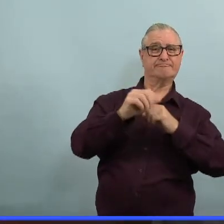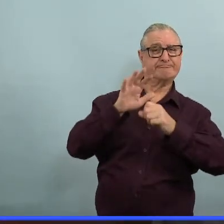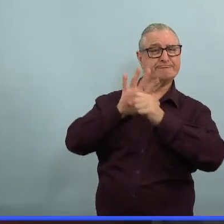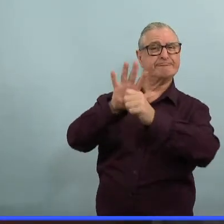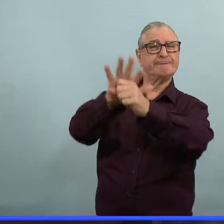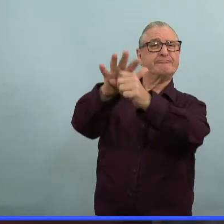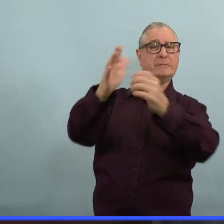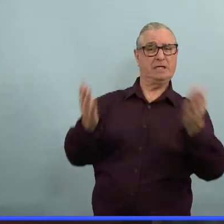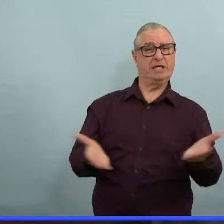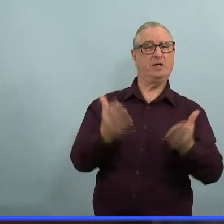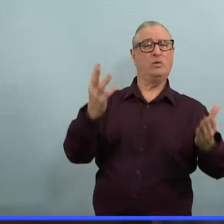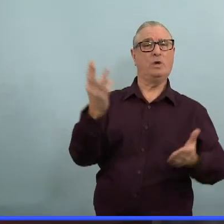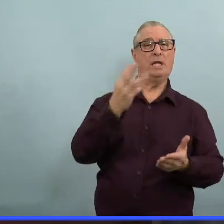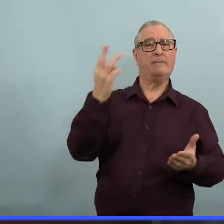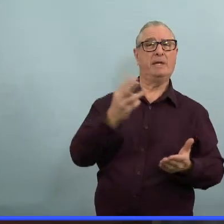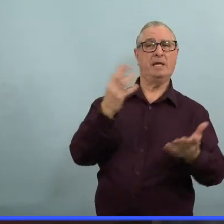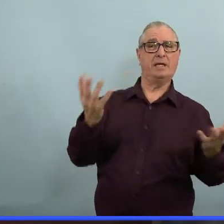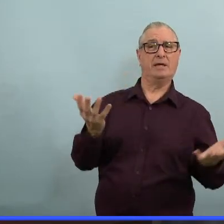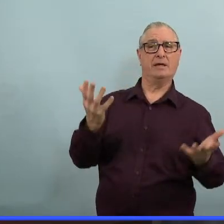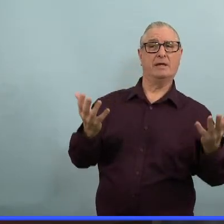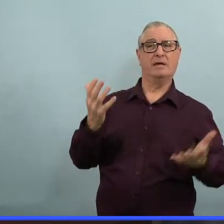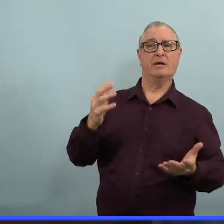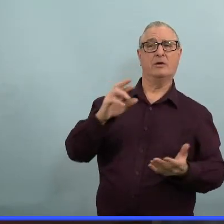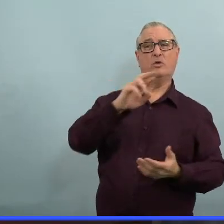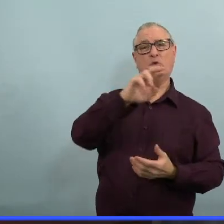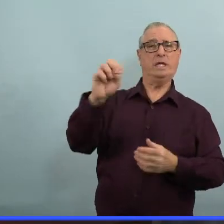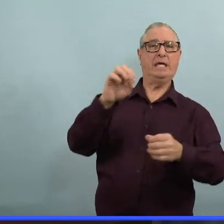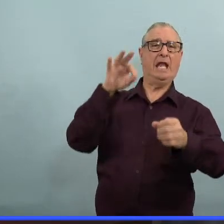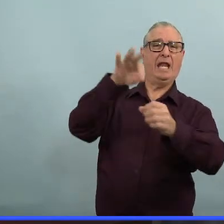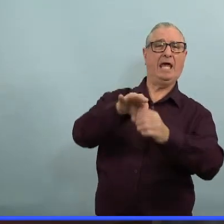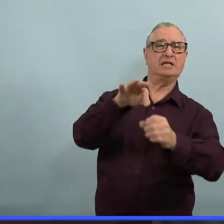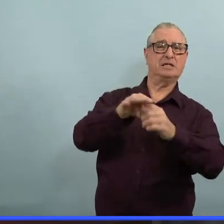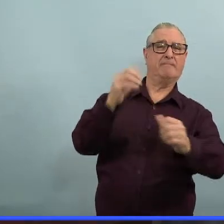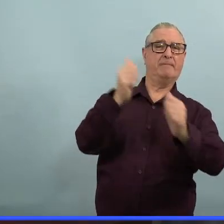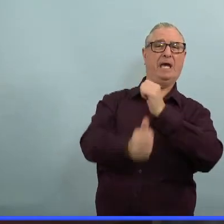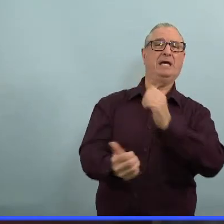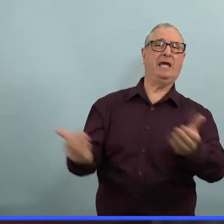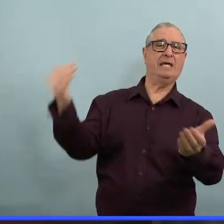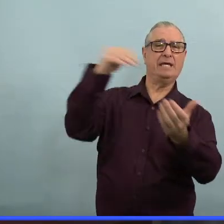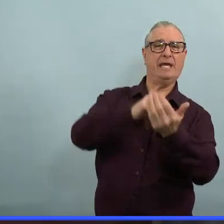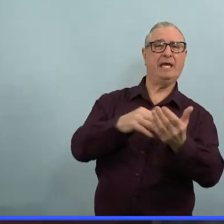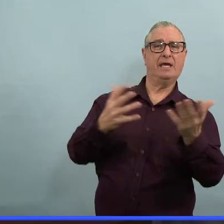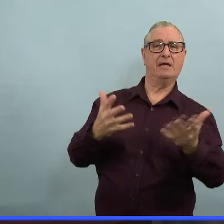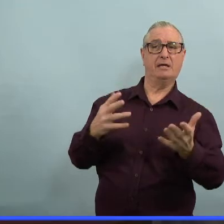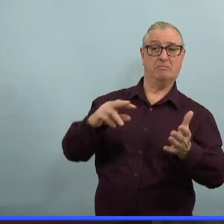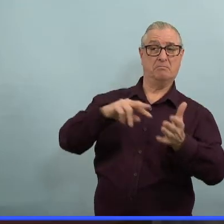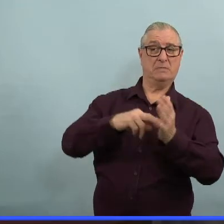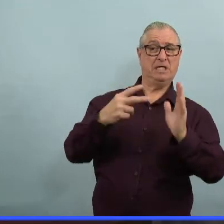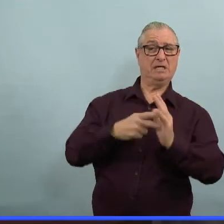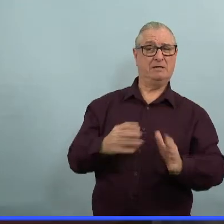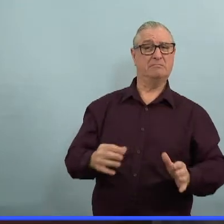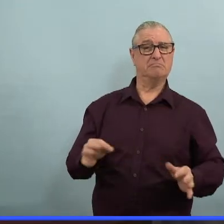one once the vaccines were released you know we we be we all became or you know became invest